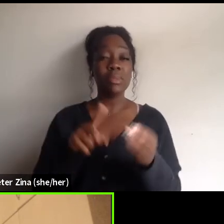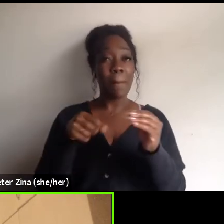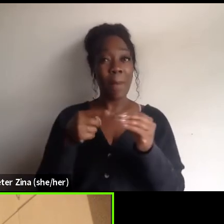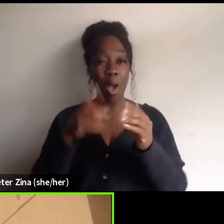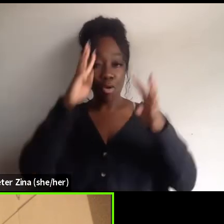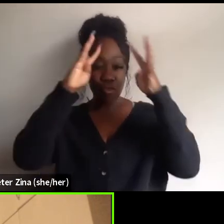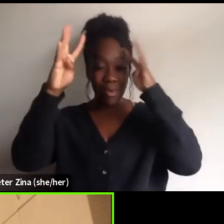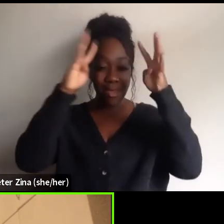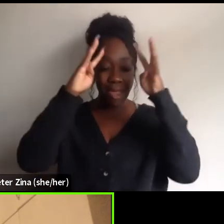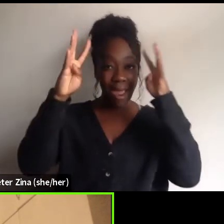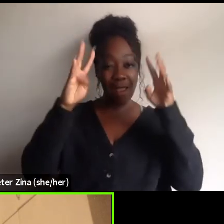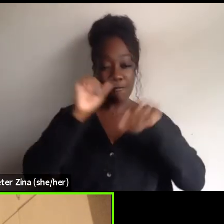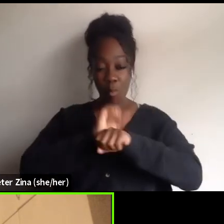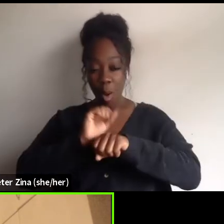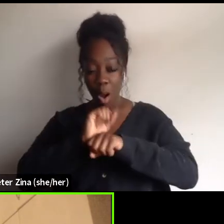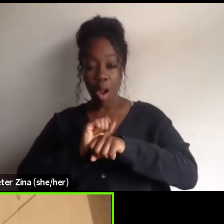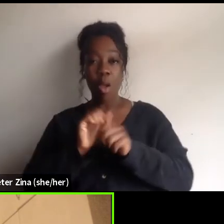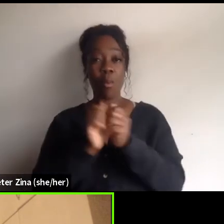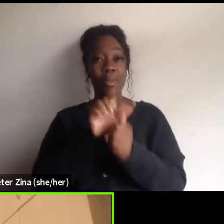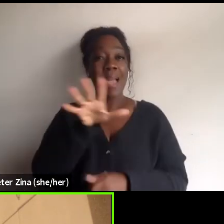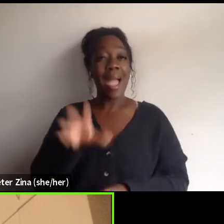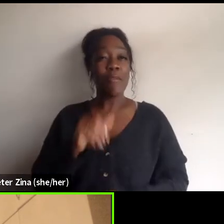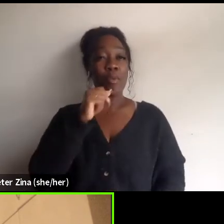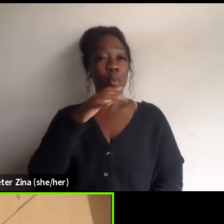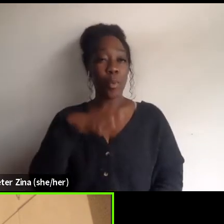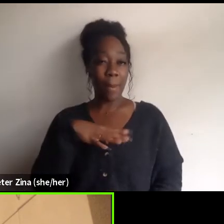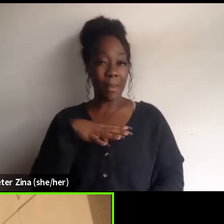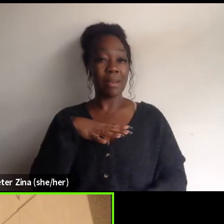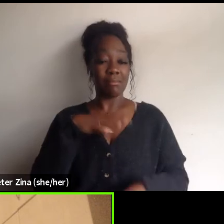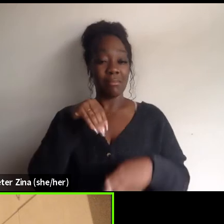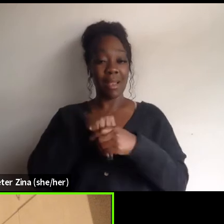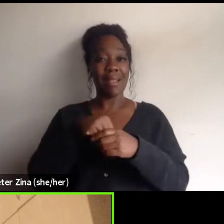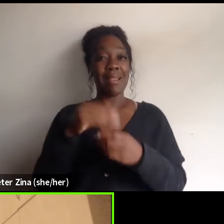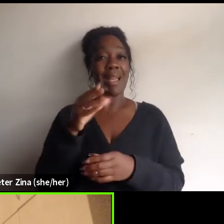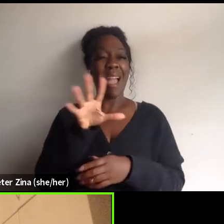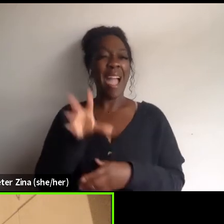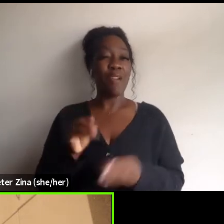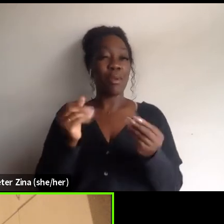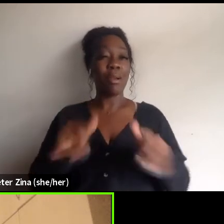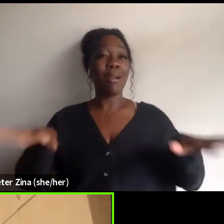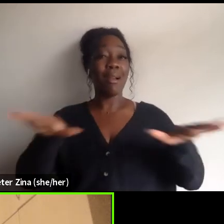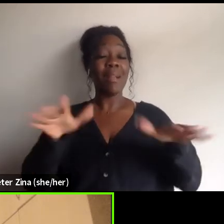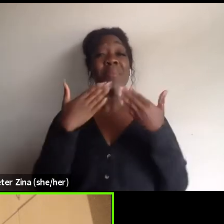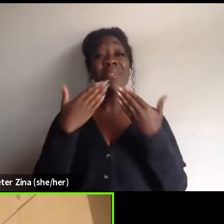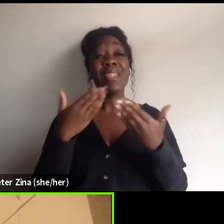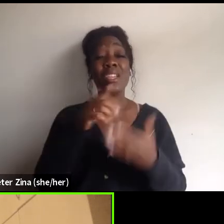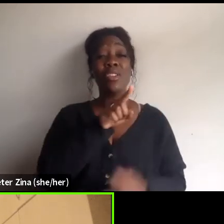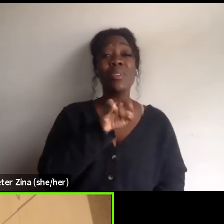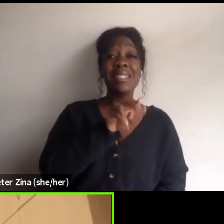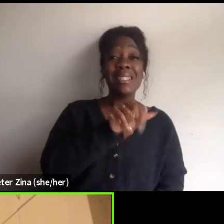So I thank you so much Zina and Barbie for being our interpreters and to HowlRound for hosting